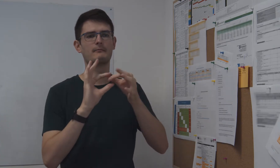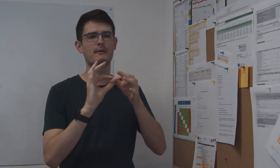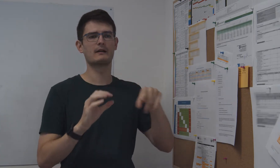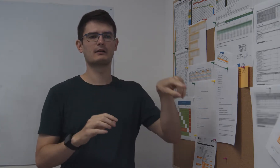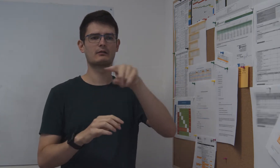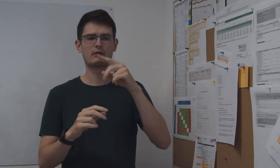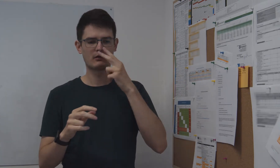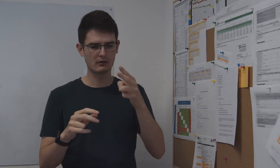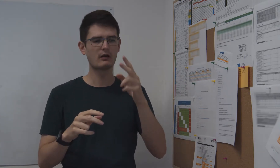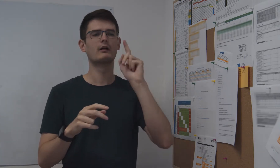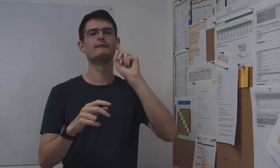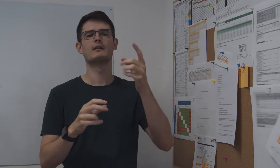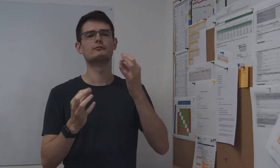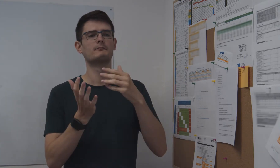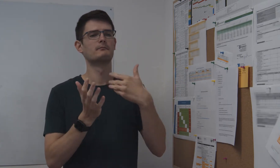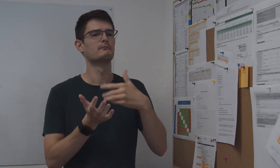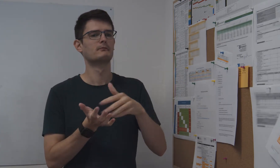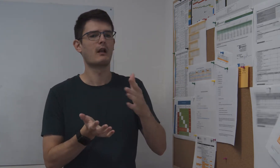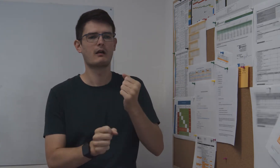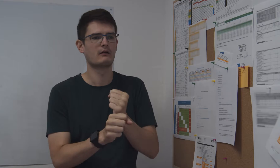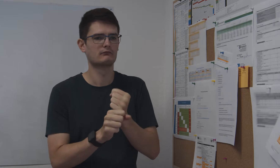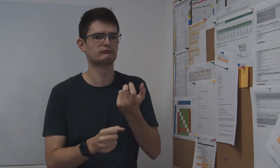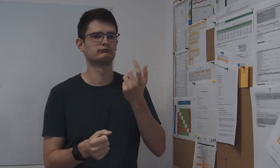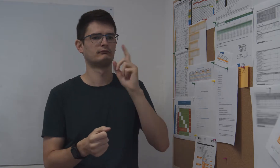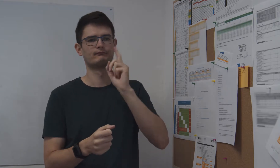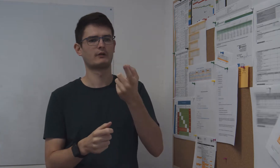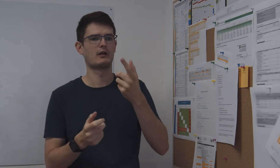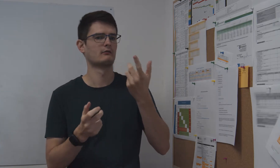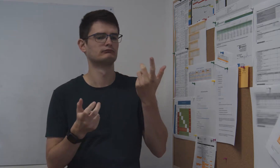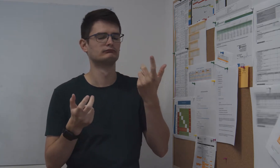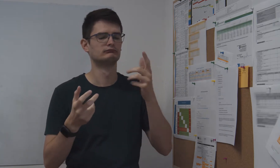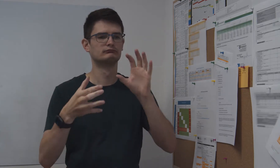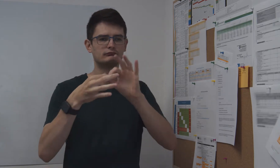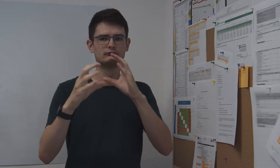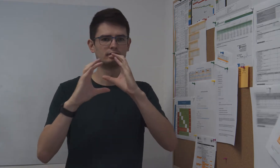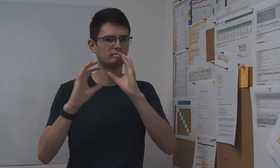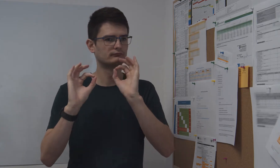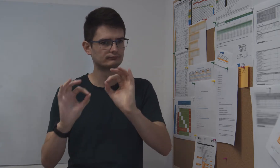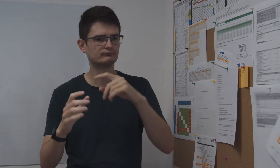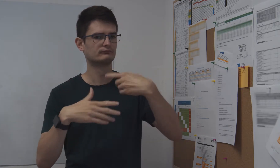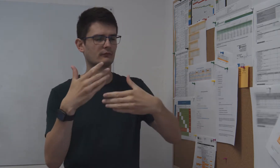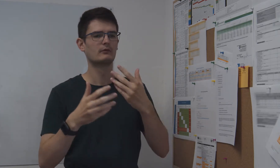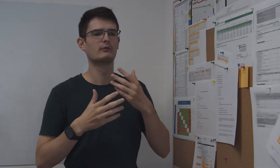This is an overview for the partners, they look at this schedule and then they know what and when to do, it is effective communication.